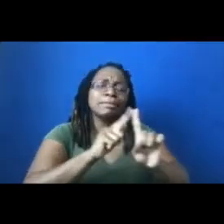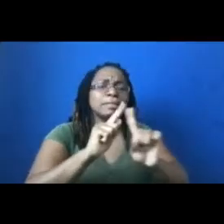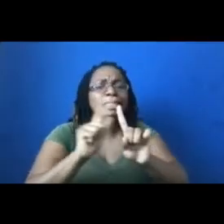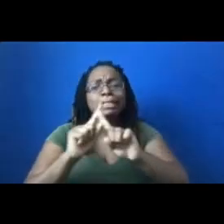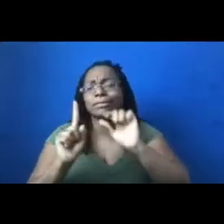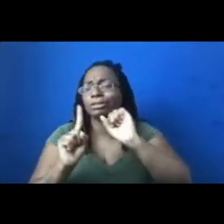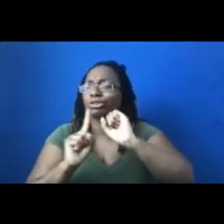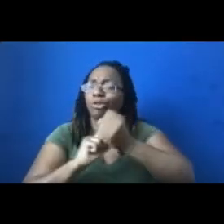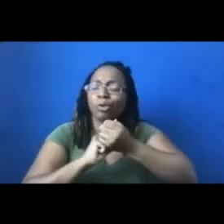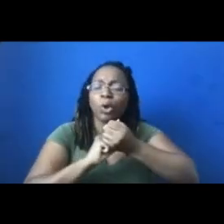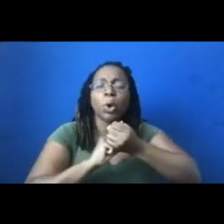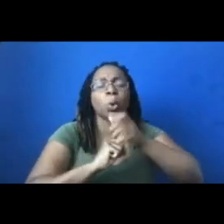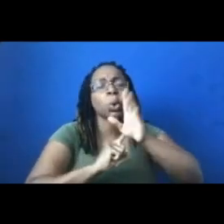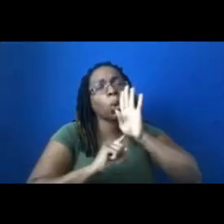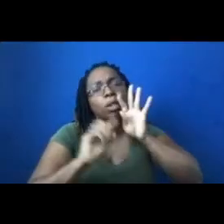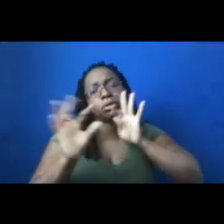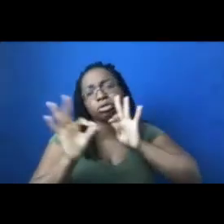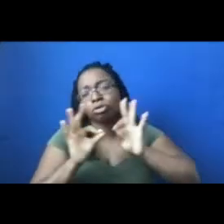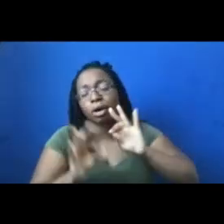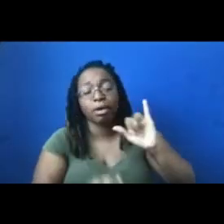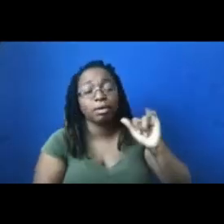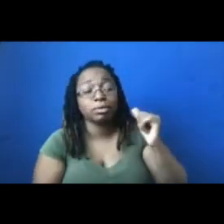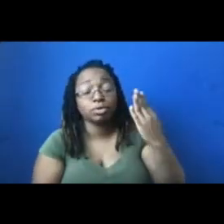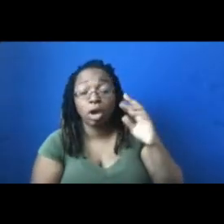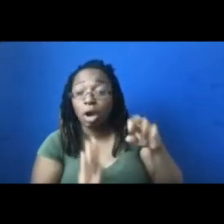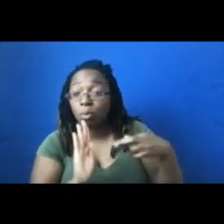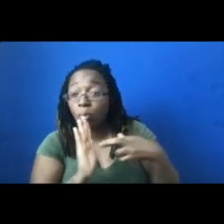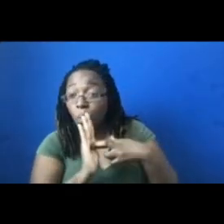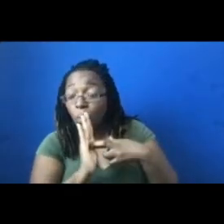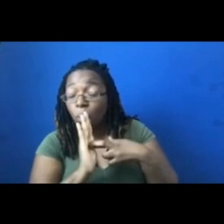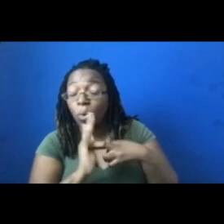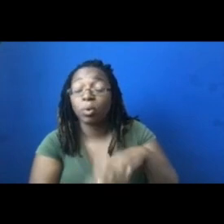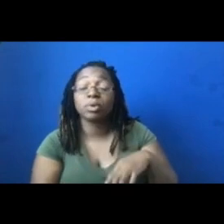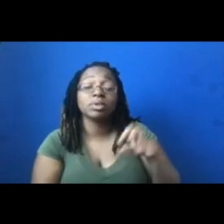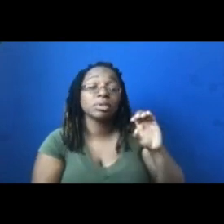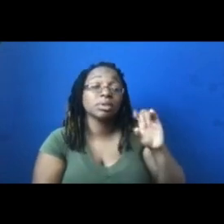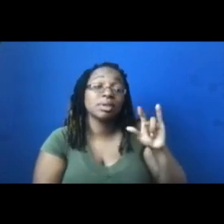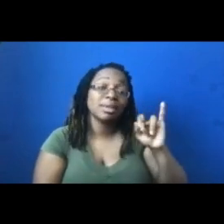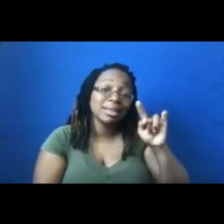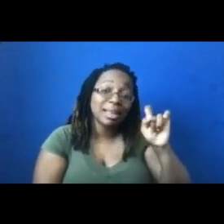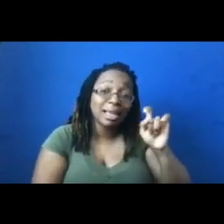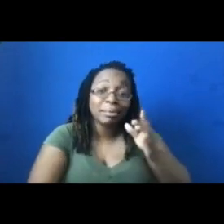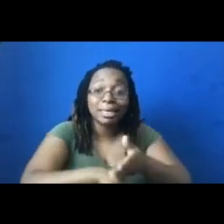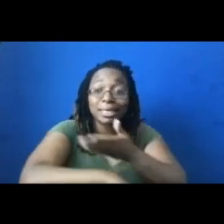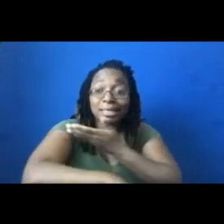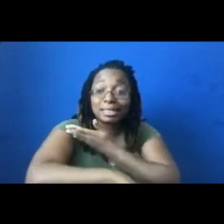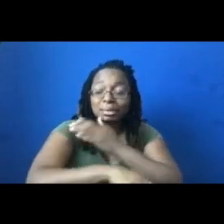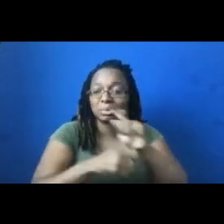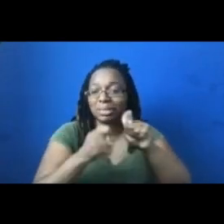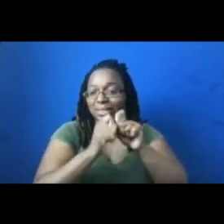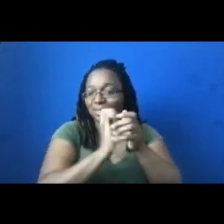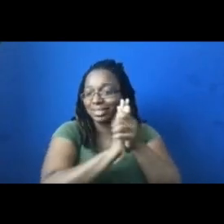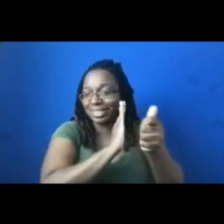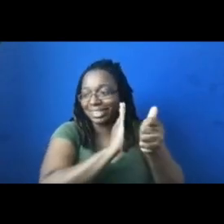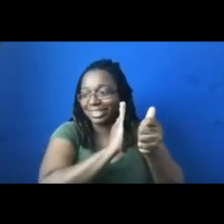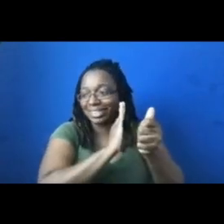describe job roles and climate enhancement skills that one